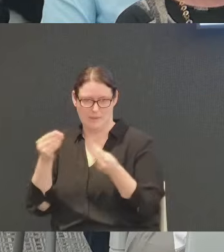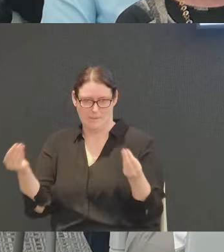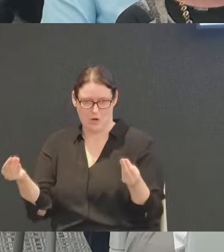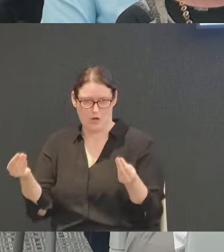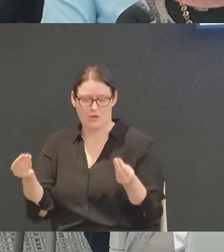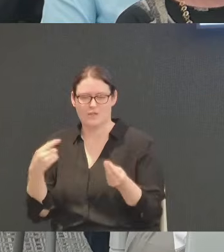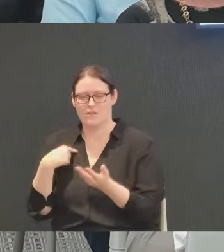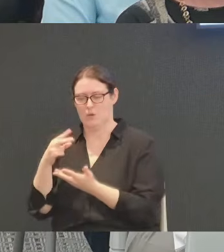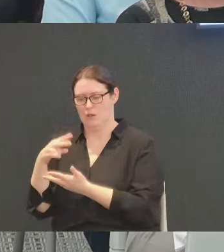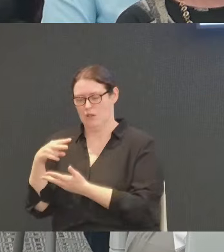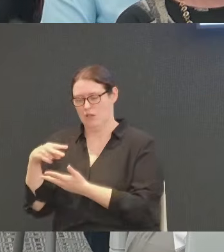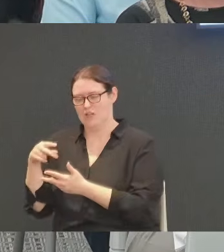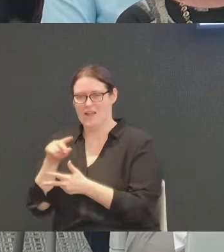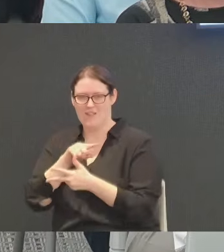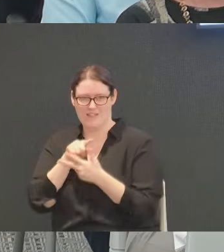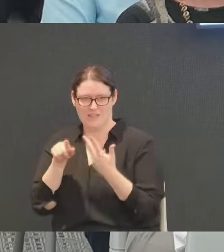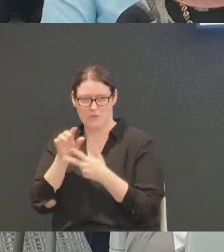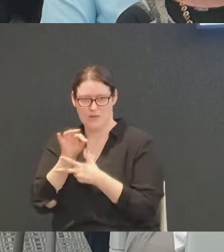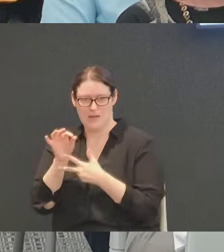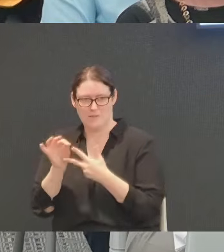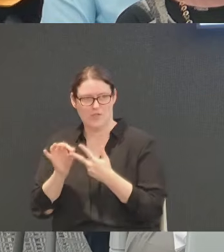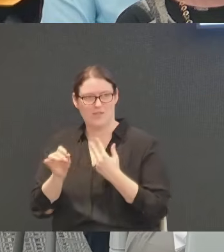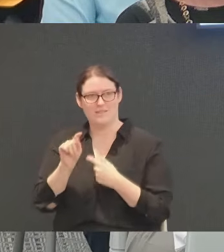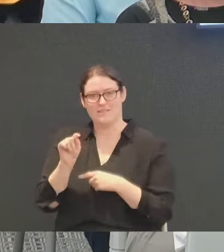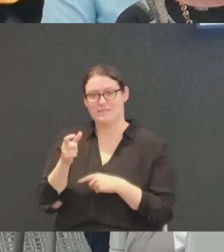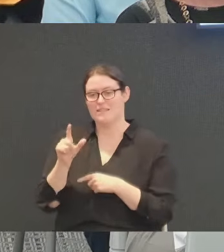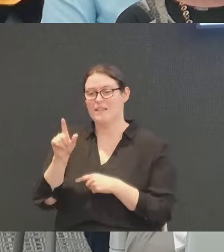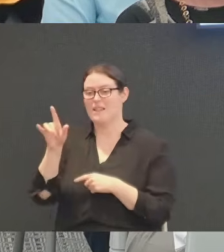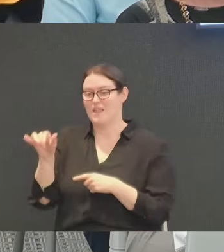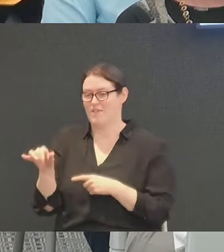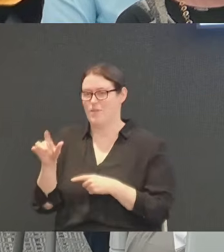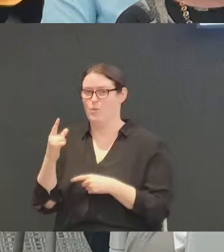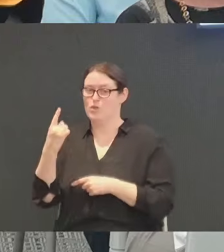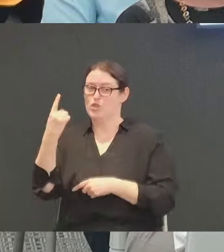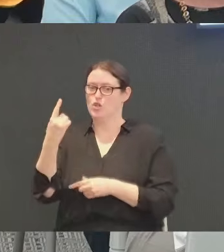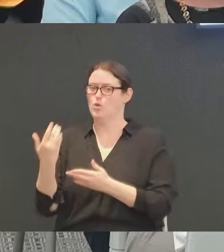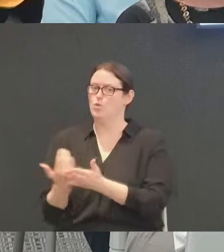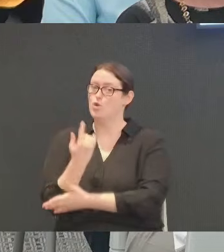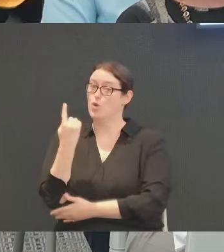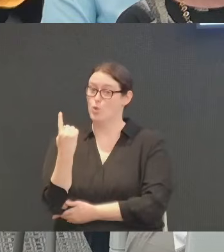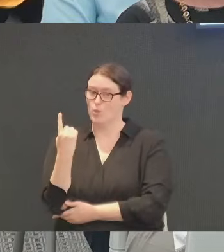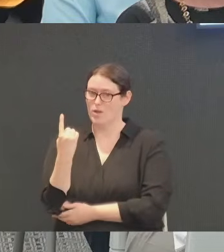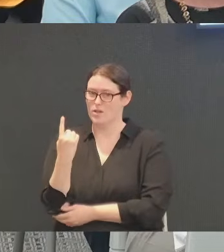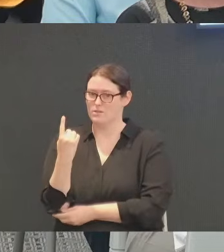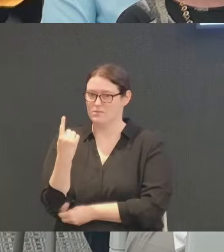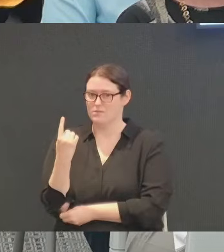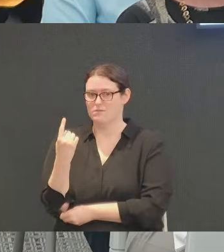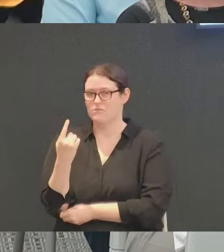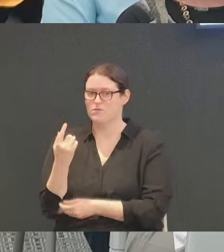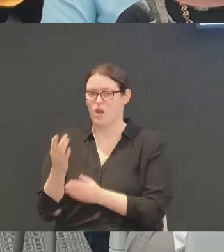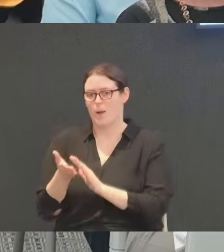looking at and I think the tax levy at least one of them was a new levy a new operating levy. Okay.